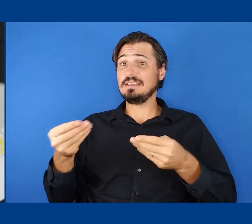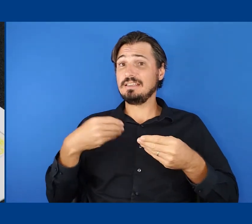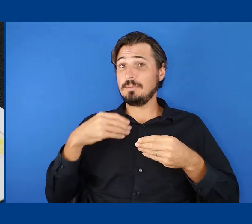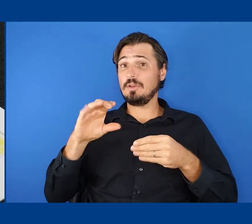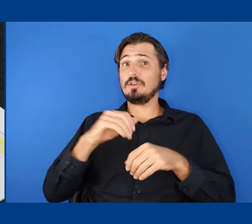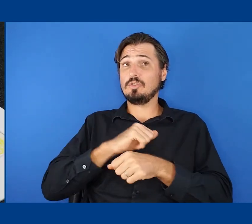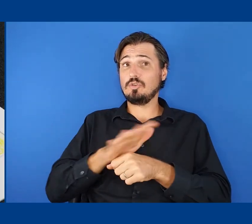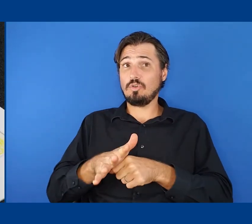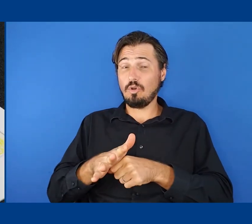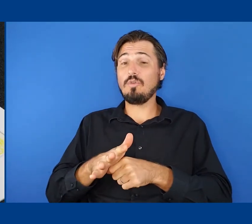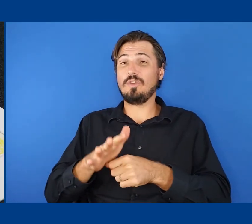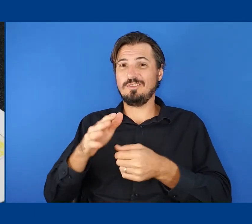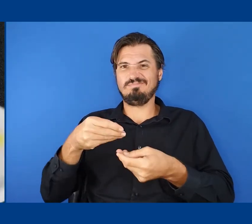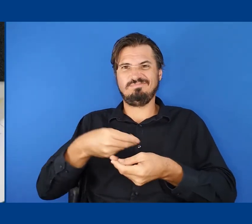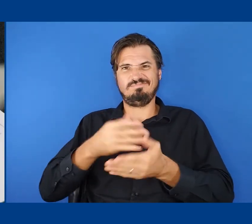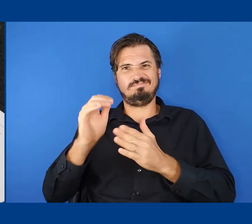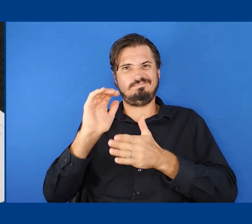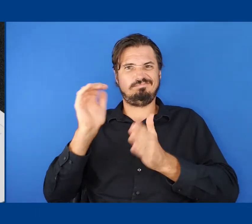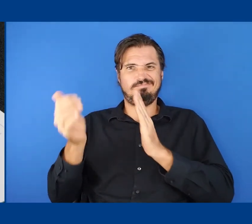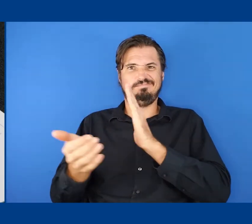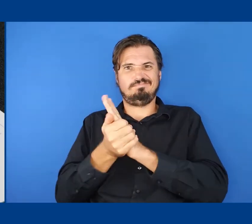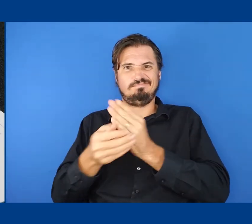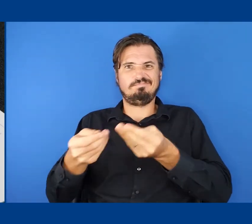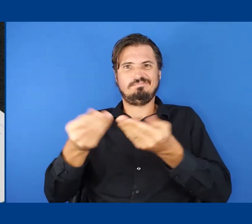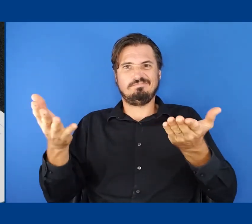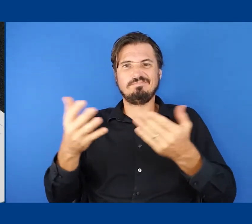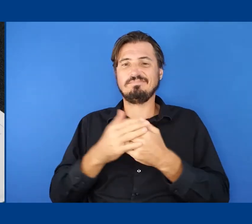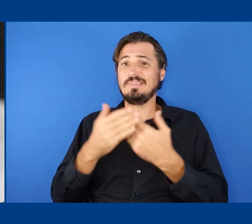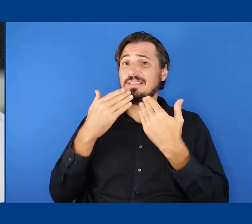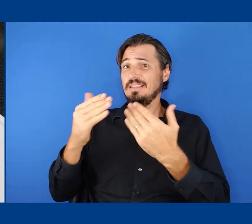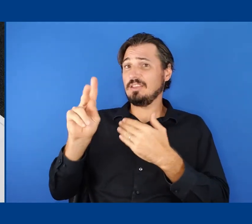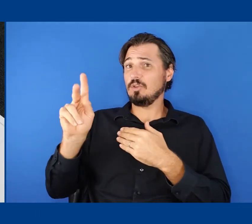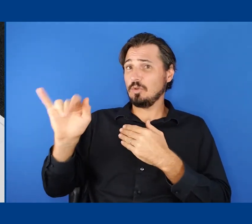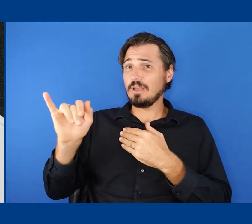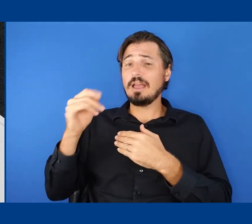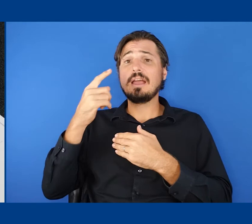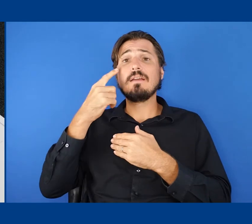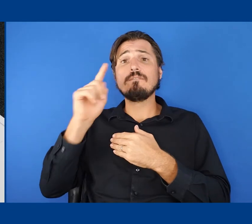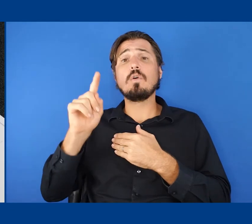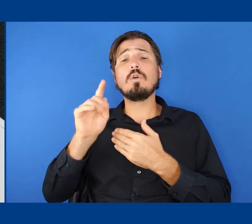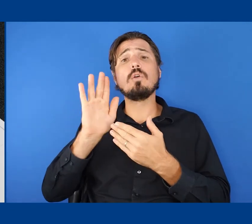through ART. Thank you, Kai for your kindness and compassion to help protect our community